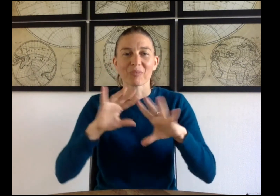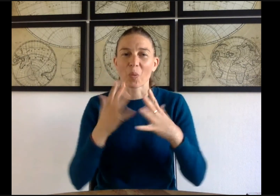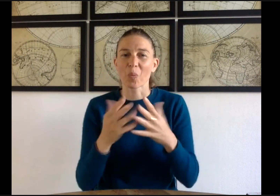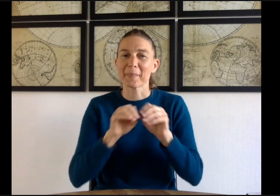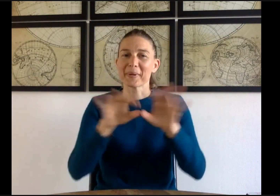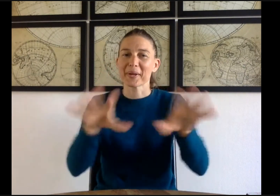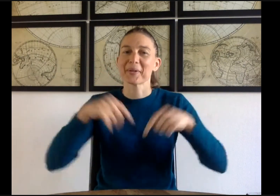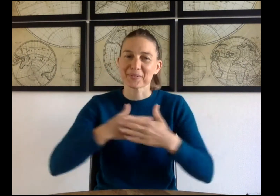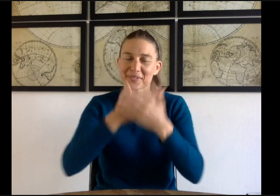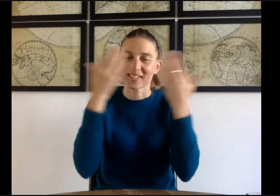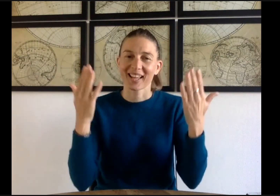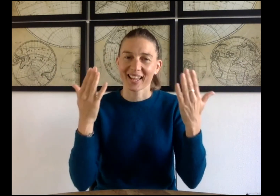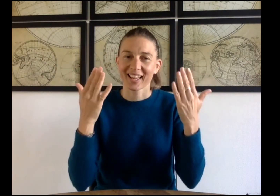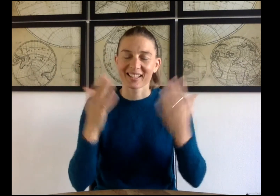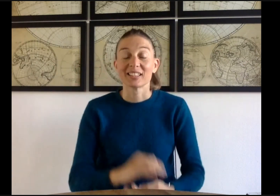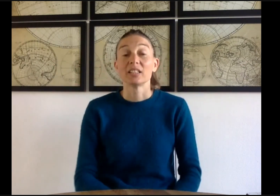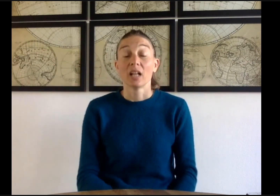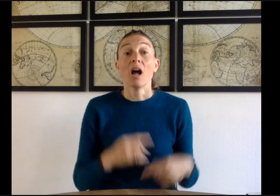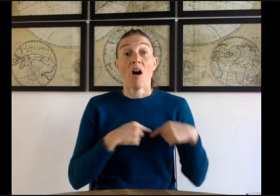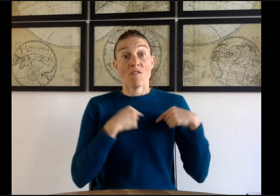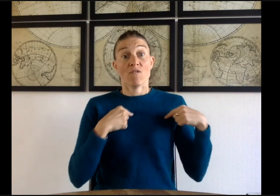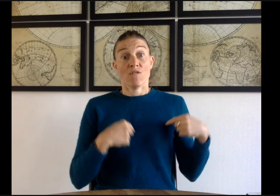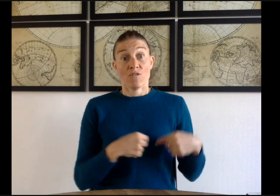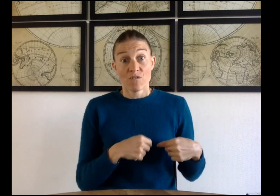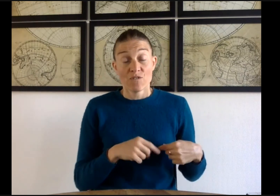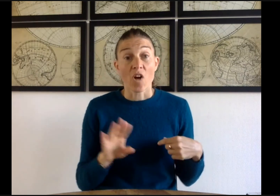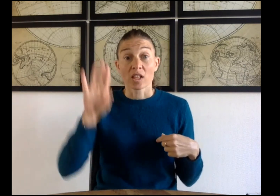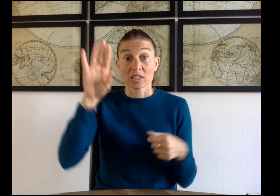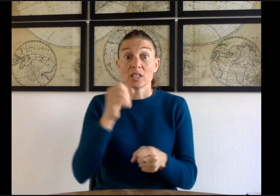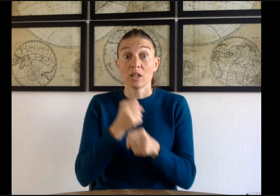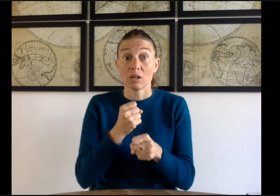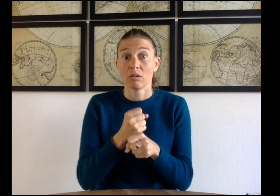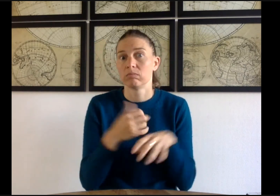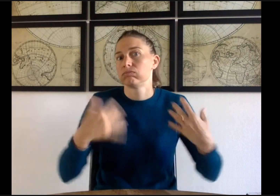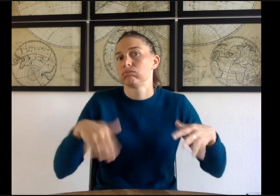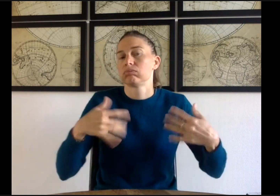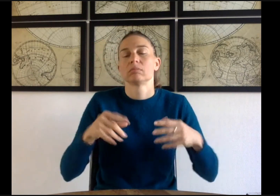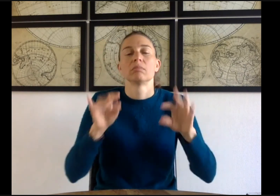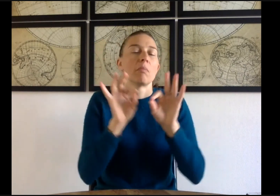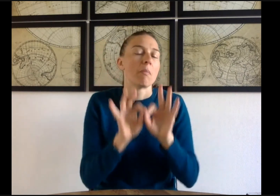And volunteering, which is so important for us, at EDF